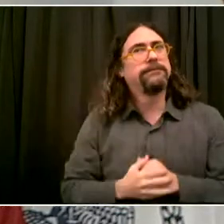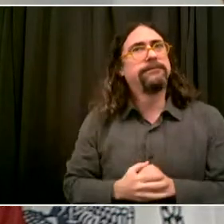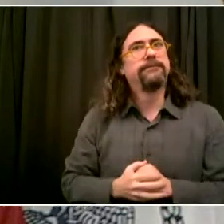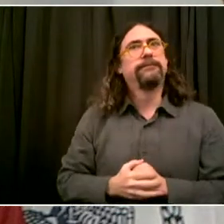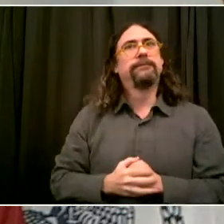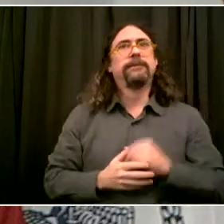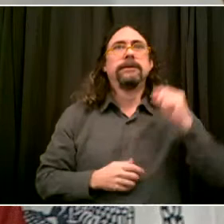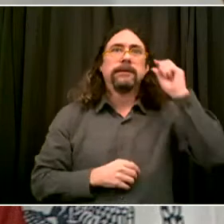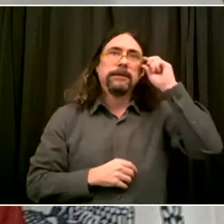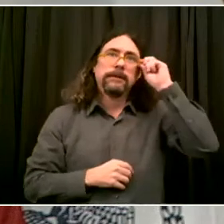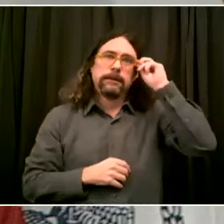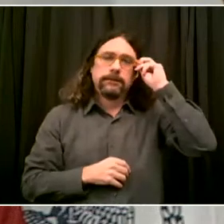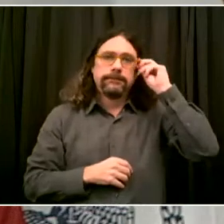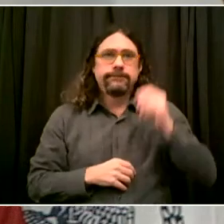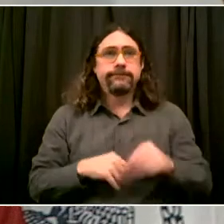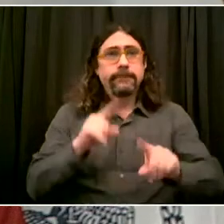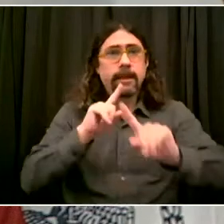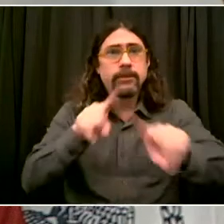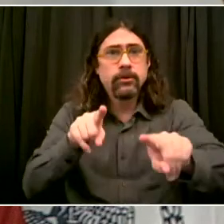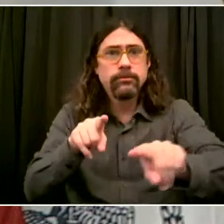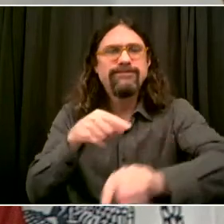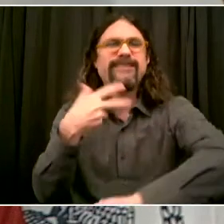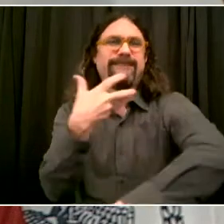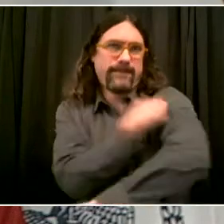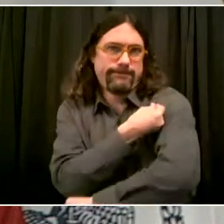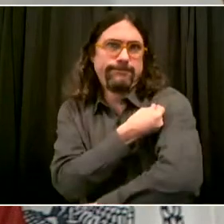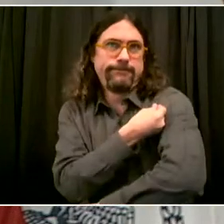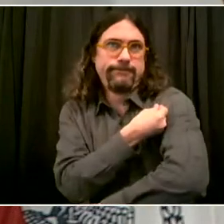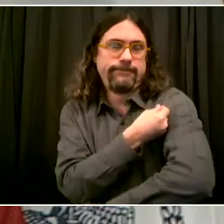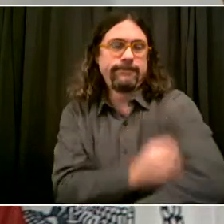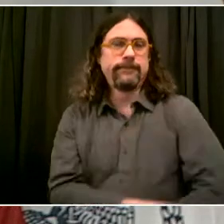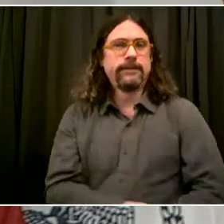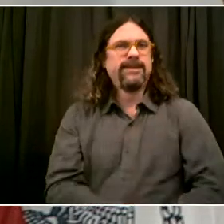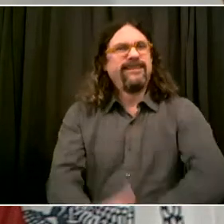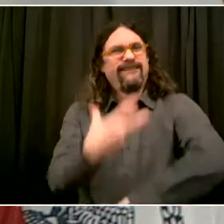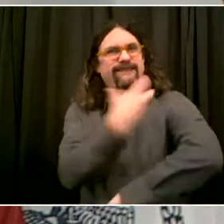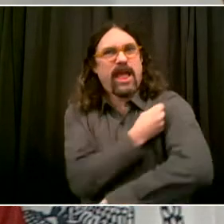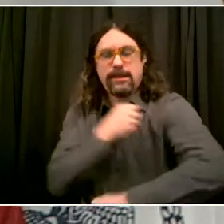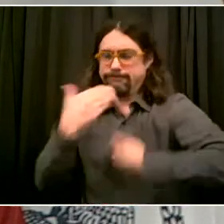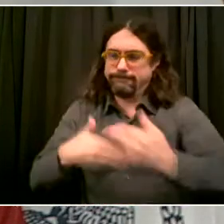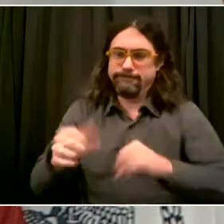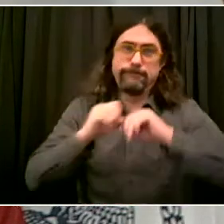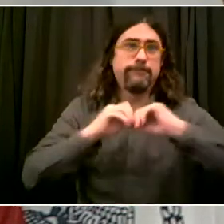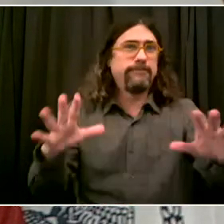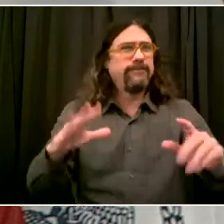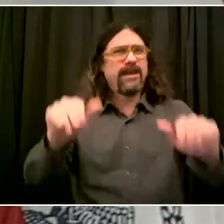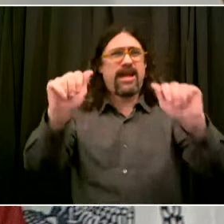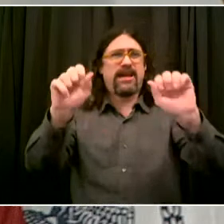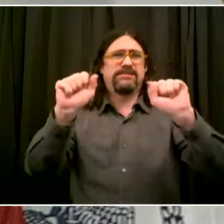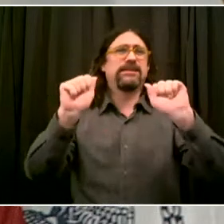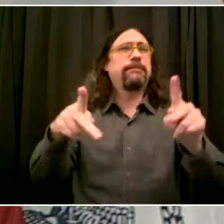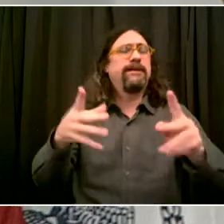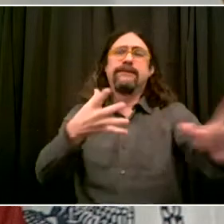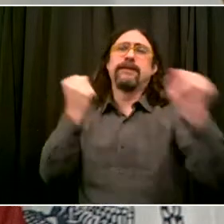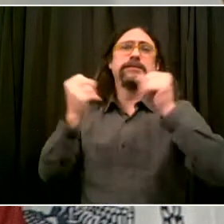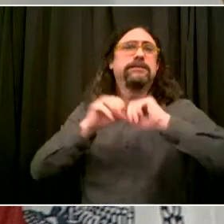HANDLE ON IT?